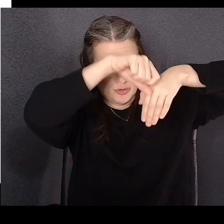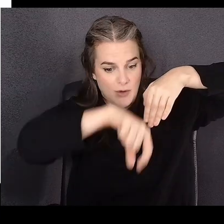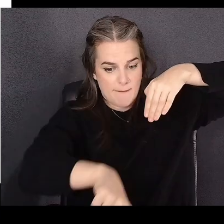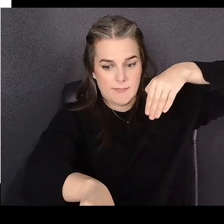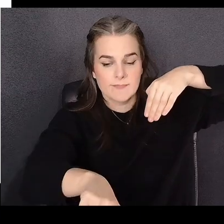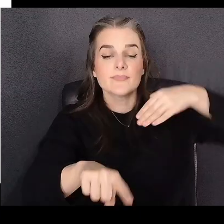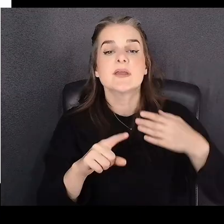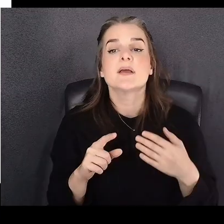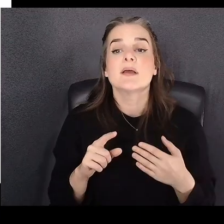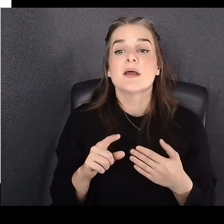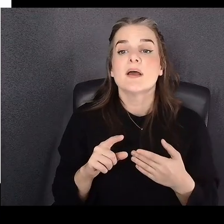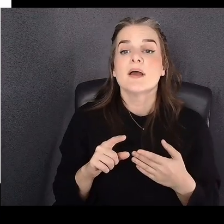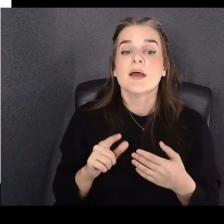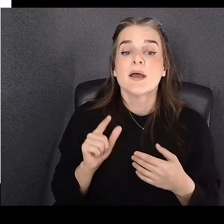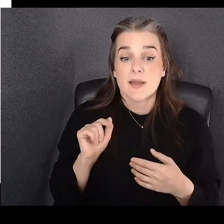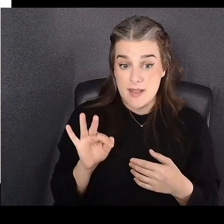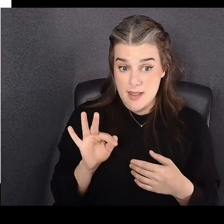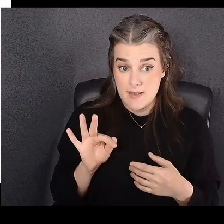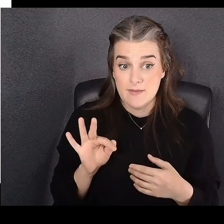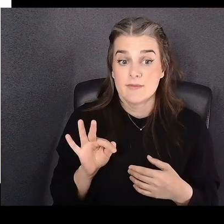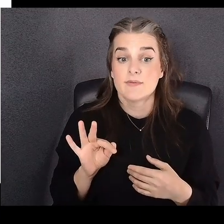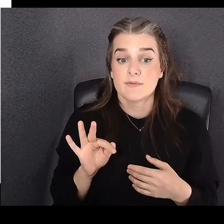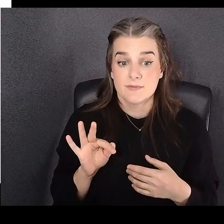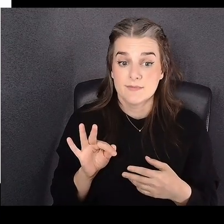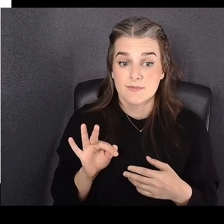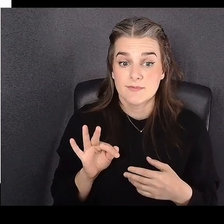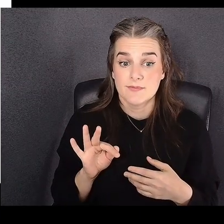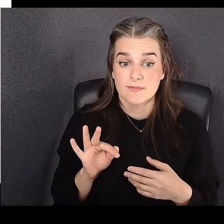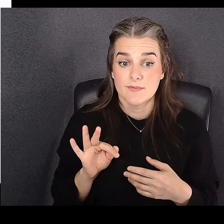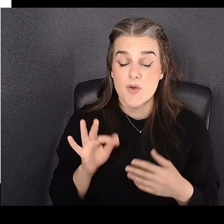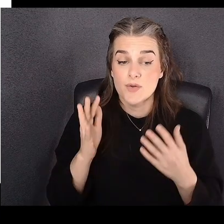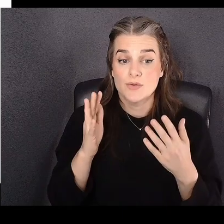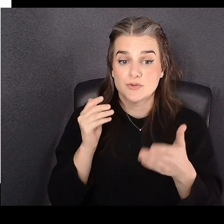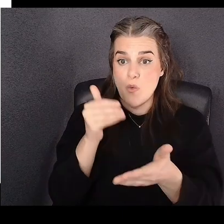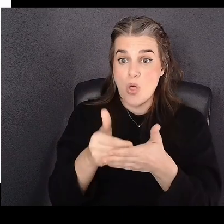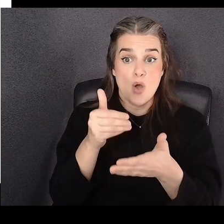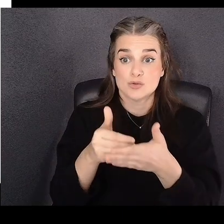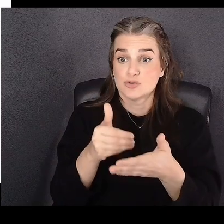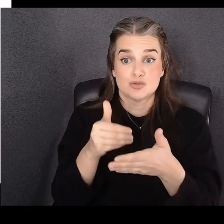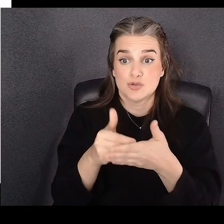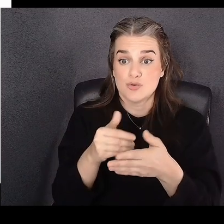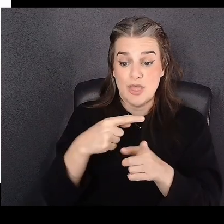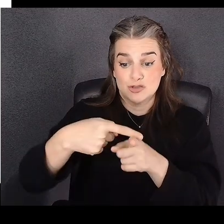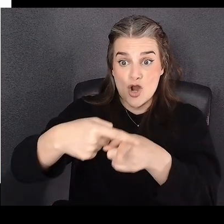allows for a little bit more of a probability, instead of it just dropping into a spot, which individuals are